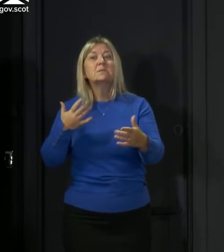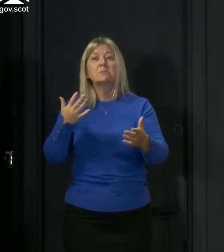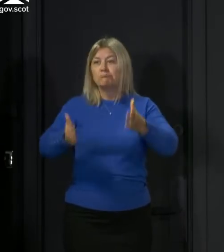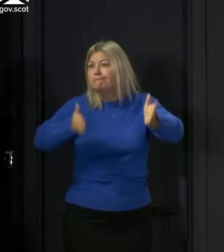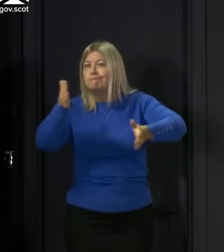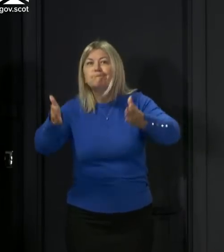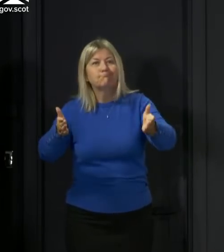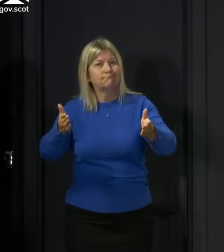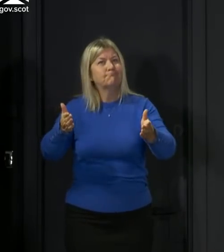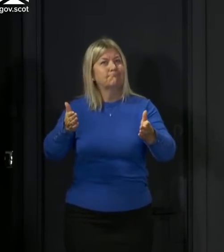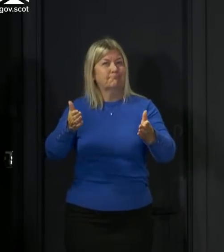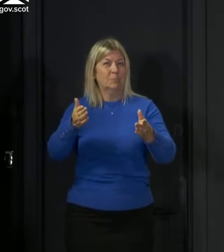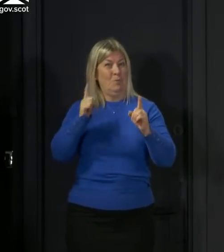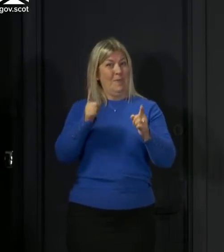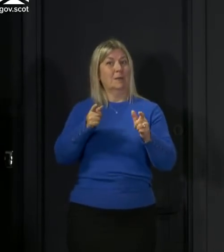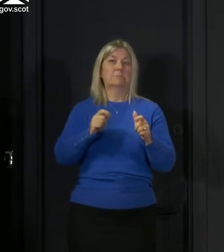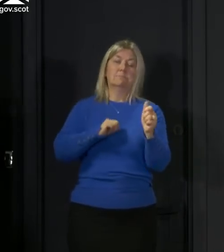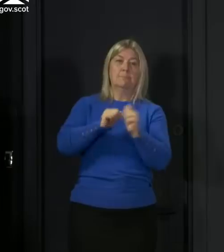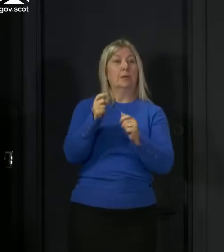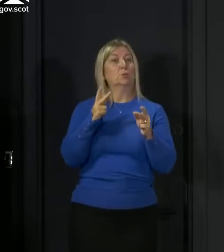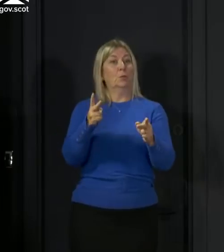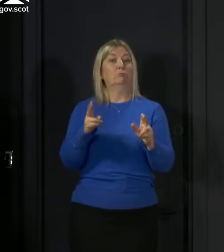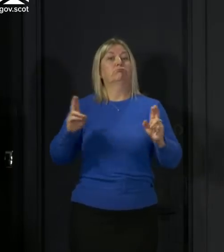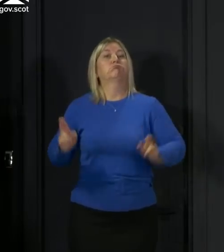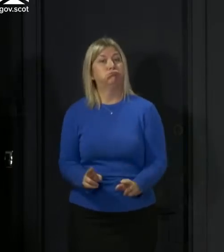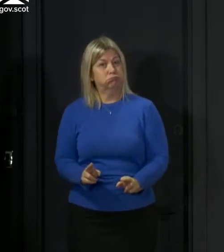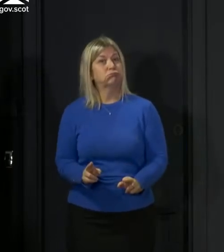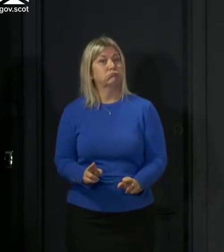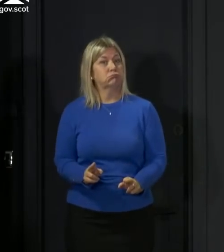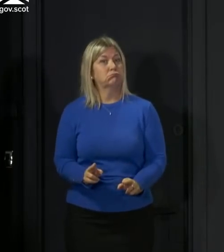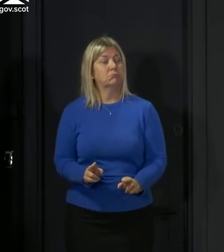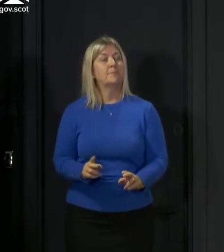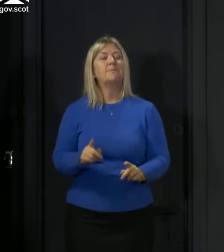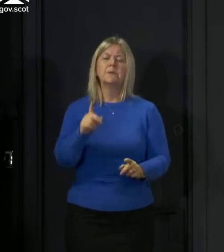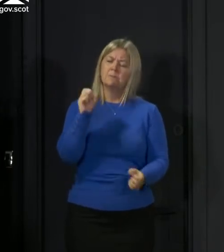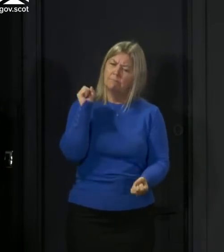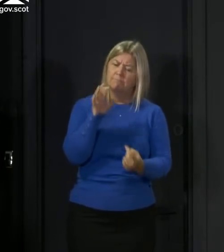and transmitting it to other people. It is a really important contribution that